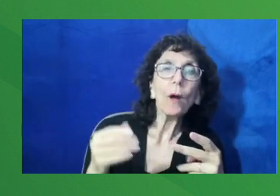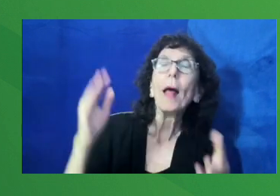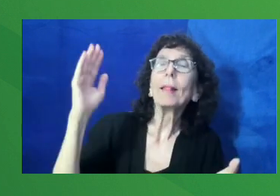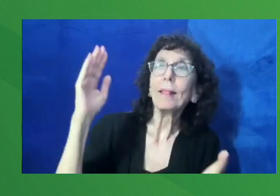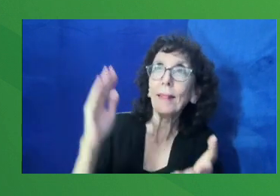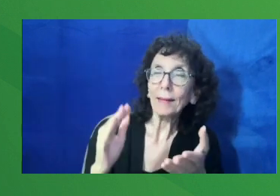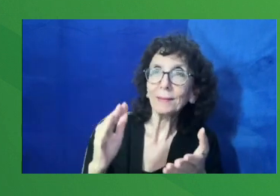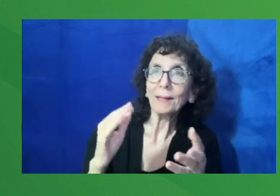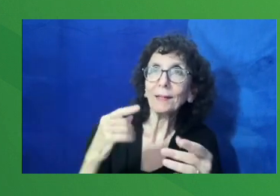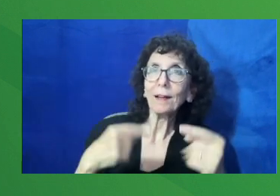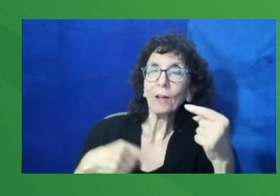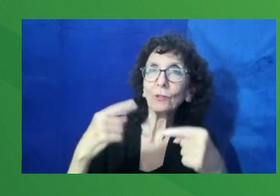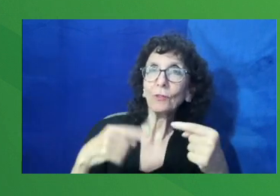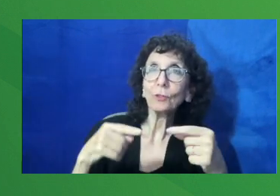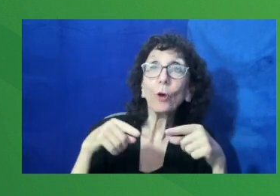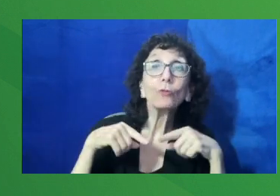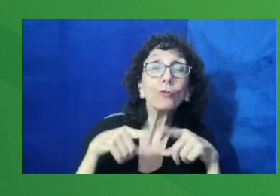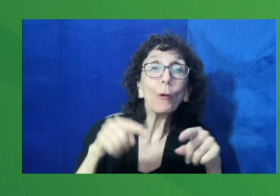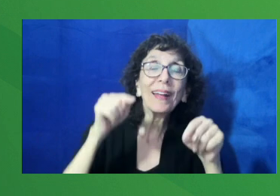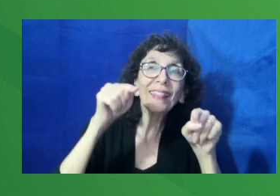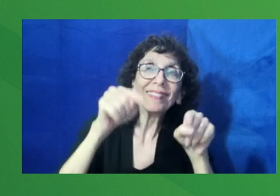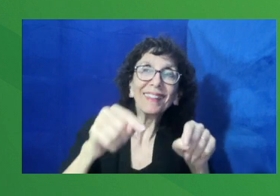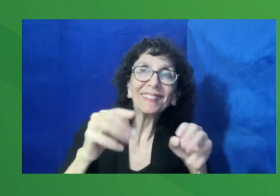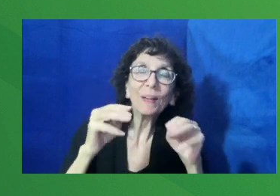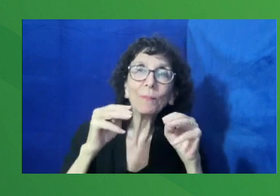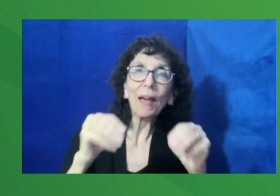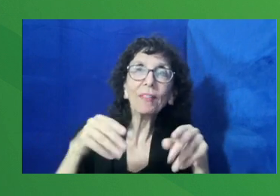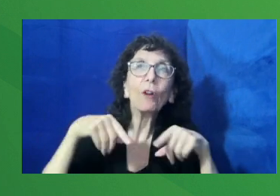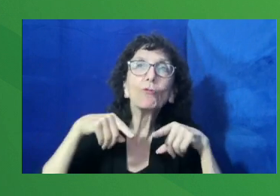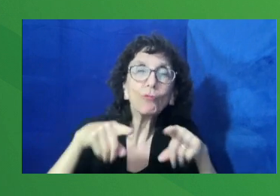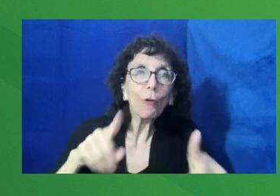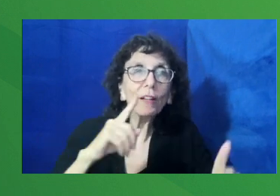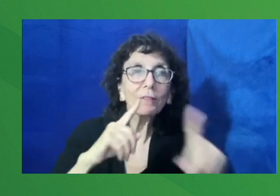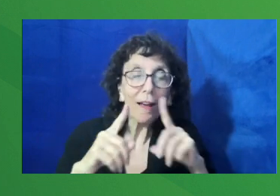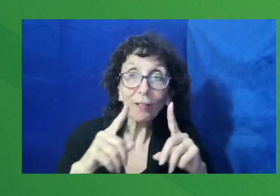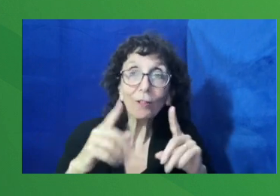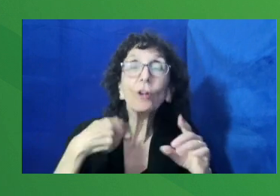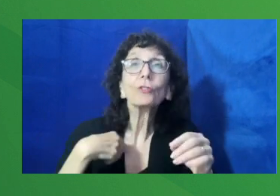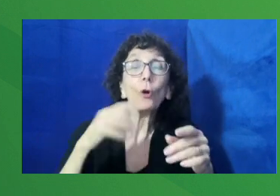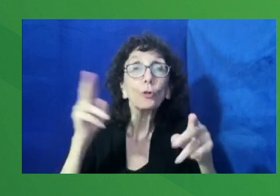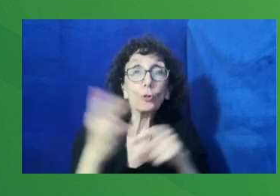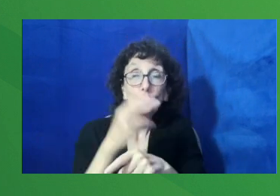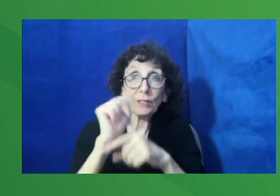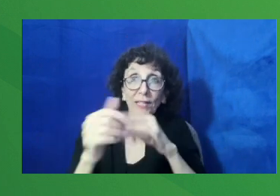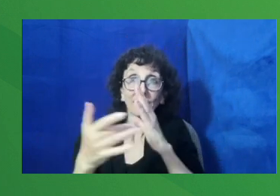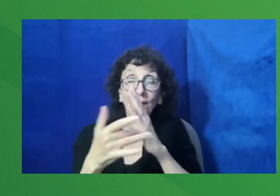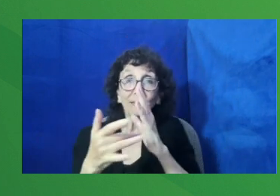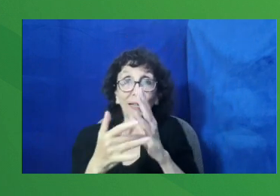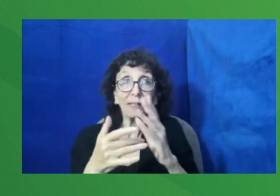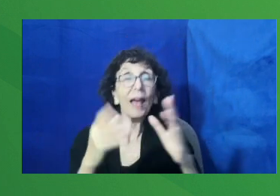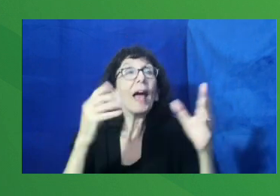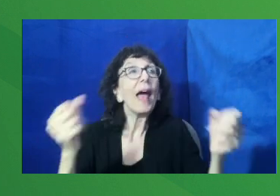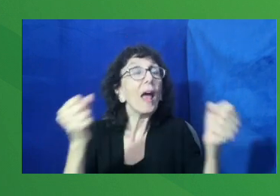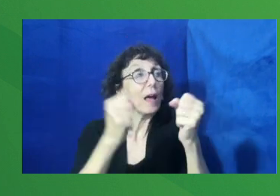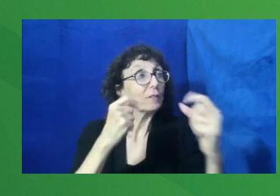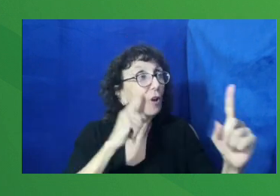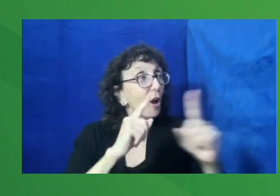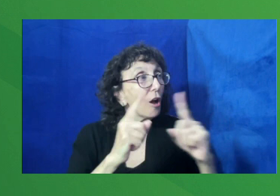using the PEER method and dialoguing with their colleagues. So, when you engage those two and you put them together, now we have a significant reduction in their view of these issues. Next,